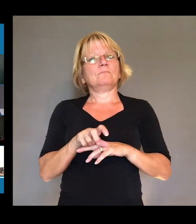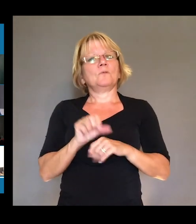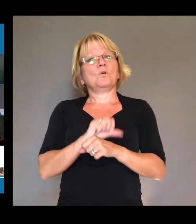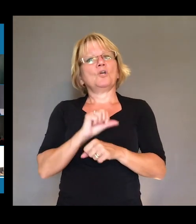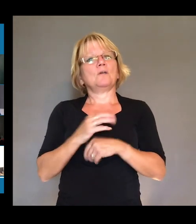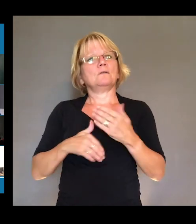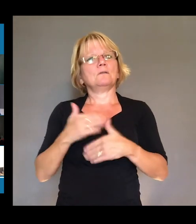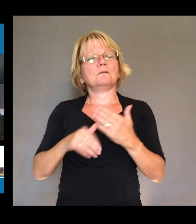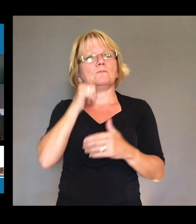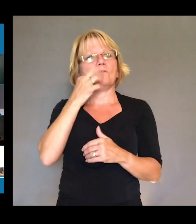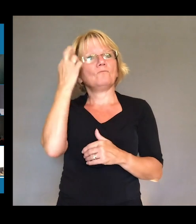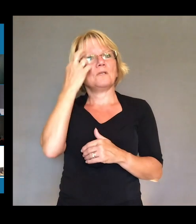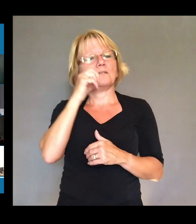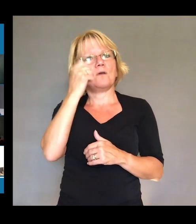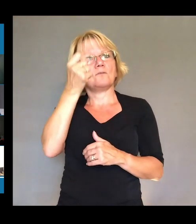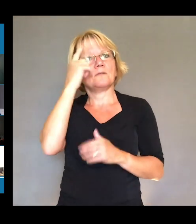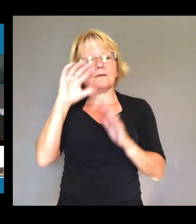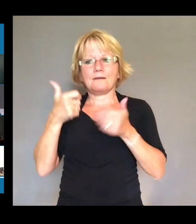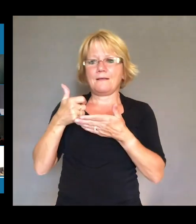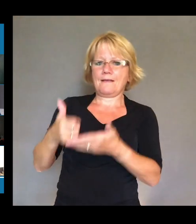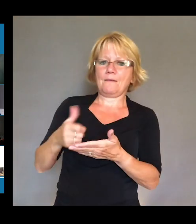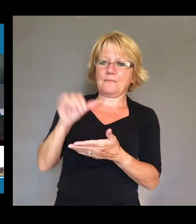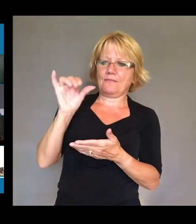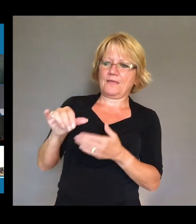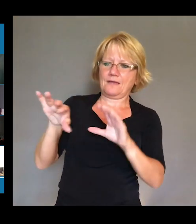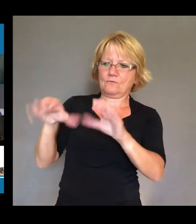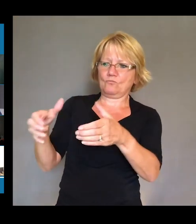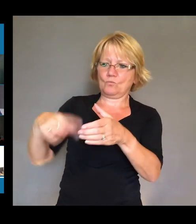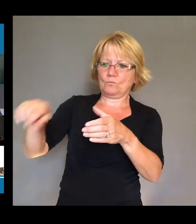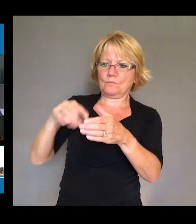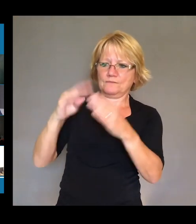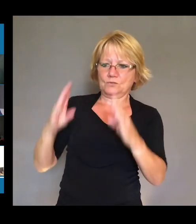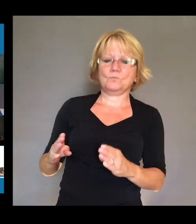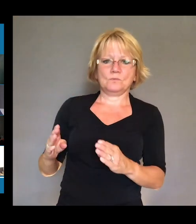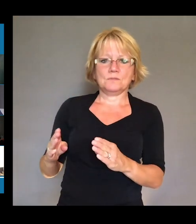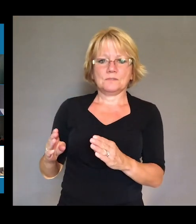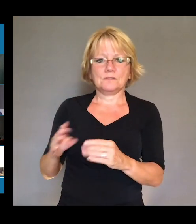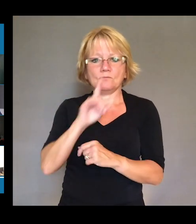you sit back and you don't really, you don't understand, like how can I help this particular demographic of student?